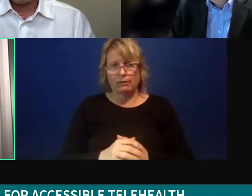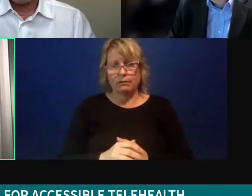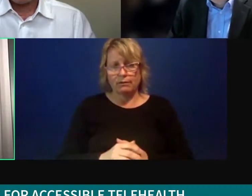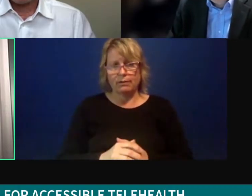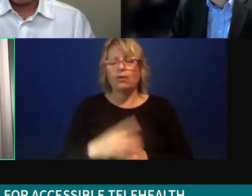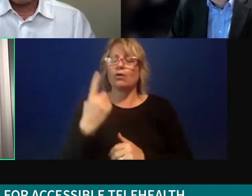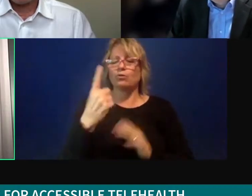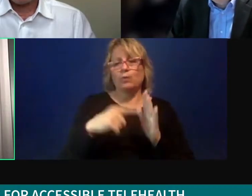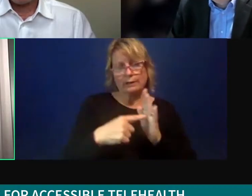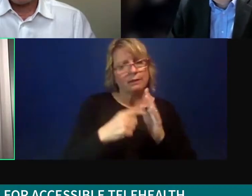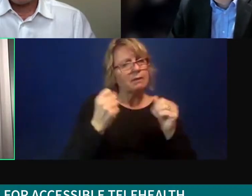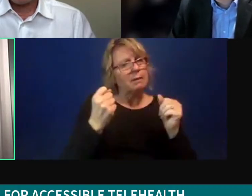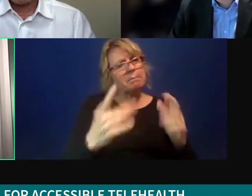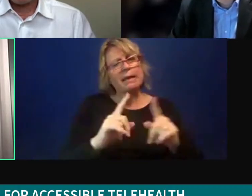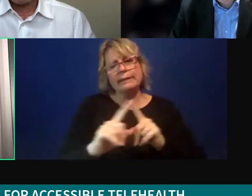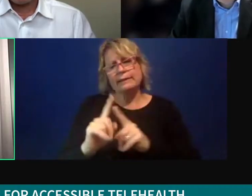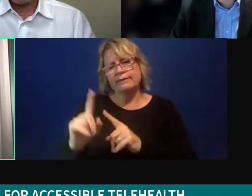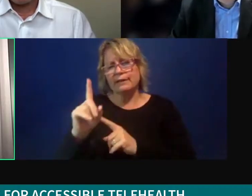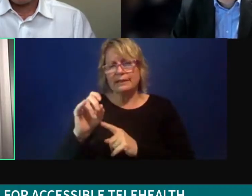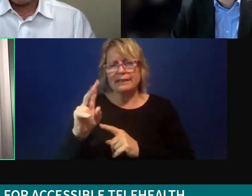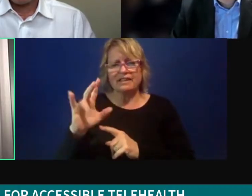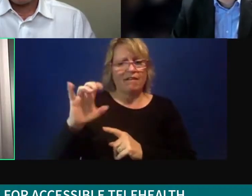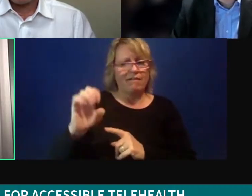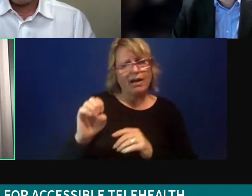but there are many devices where we're looking to lower the barrier so that